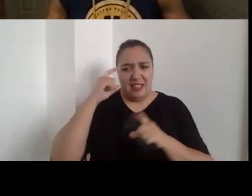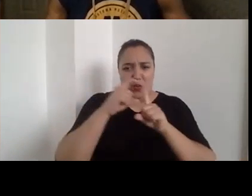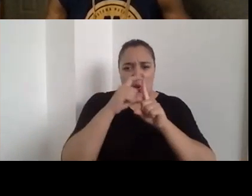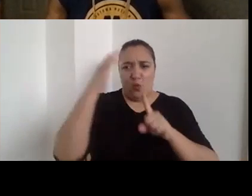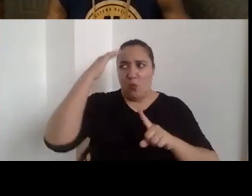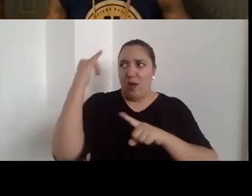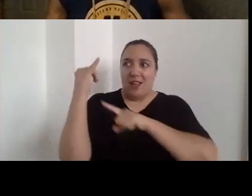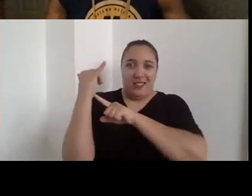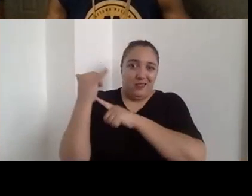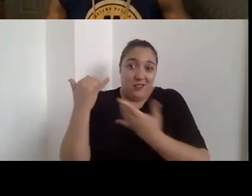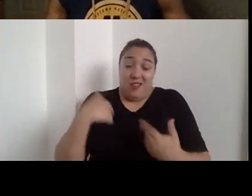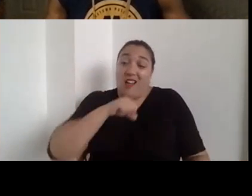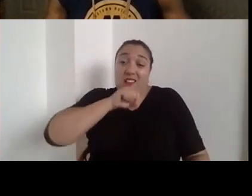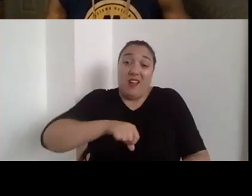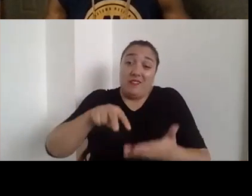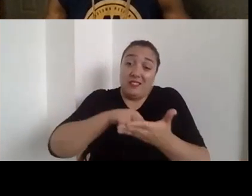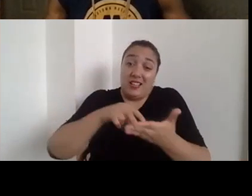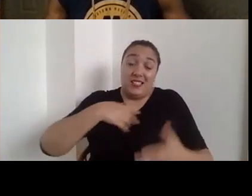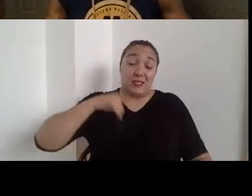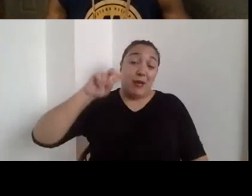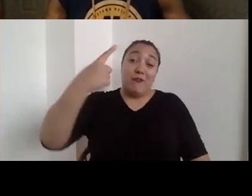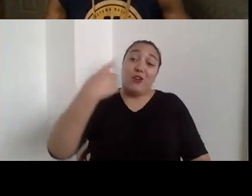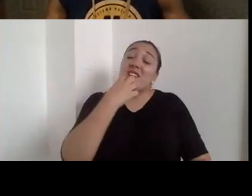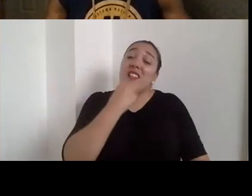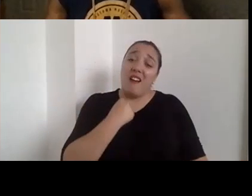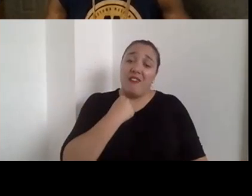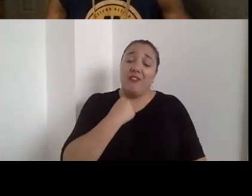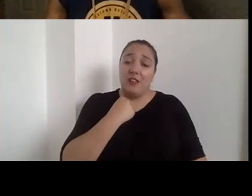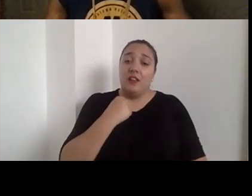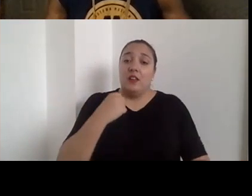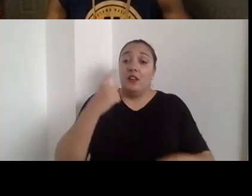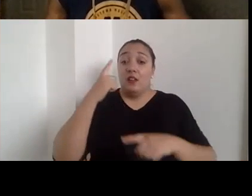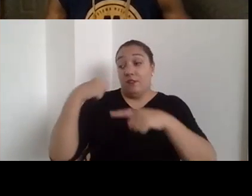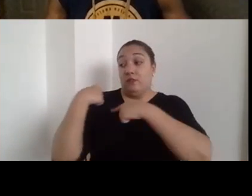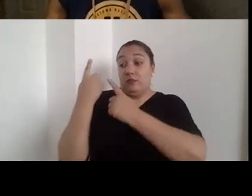What I'm finding these past two months, I'm doing it because I like it to do it.